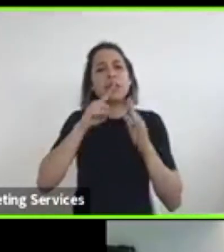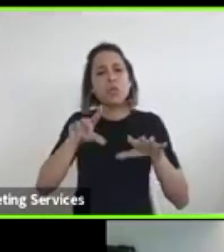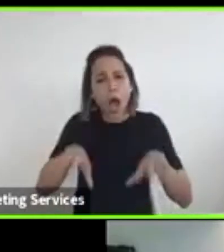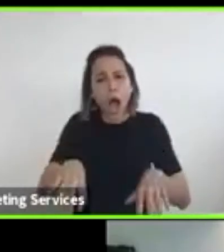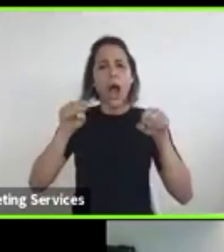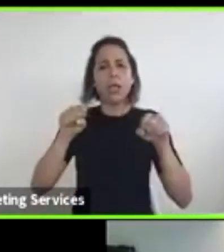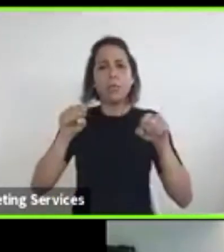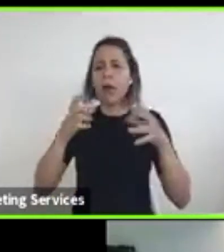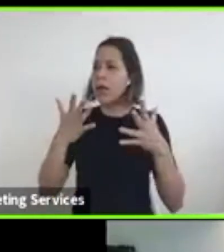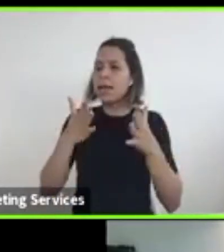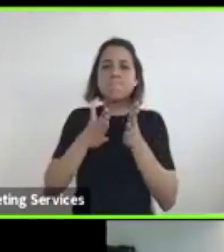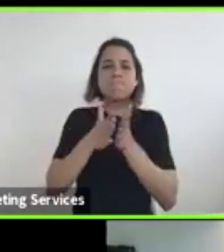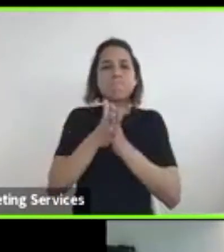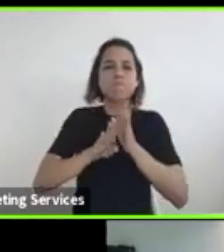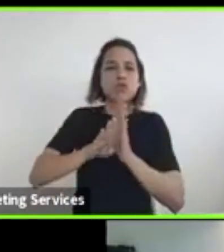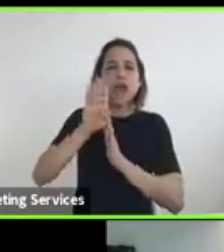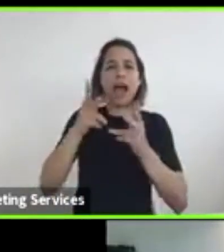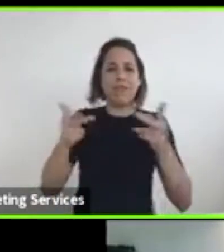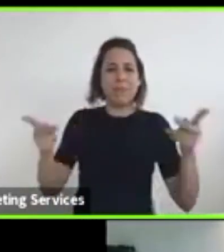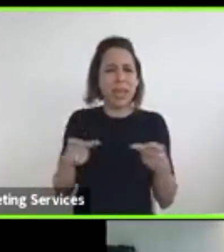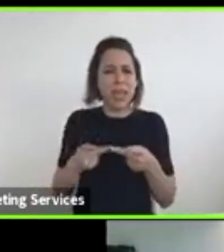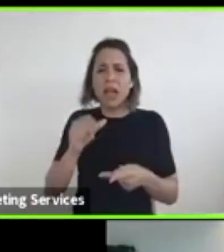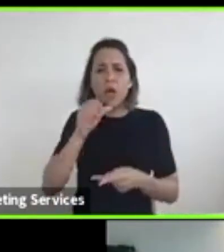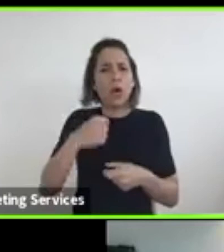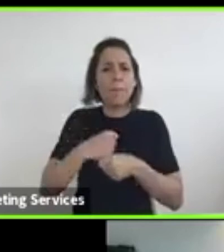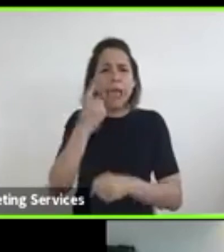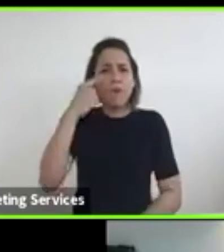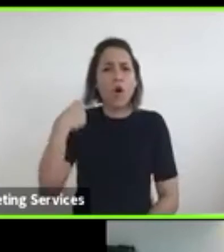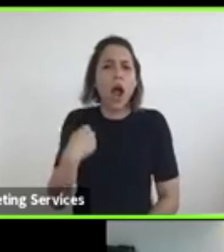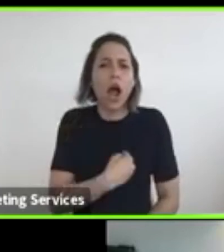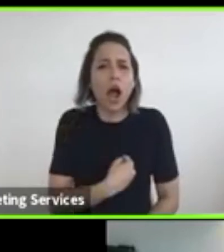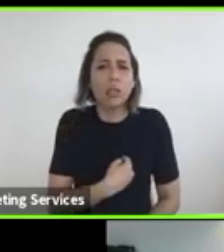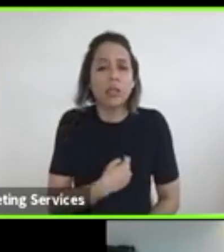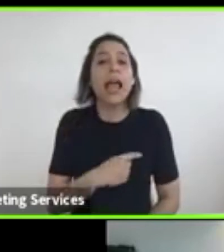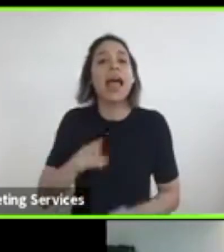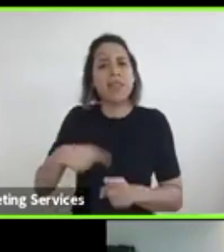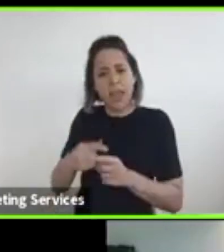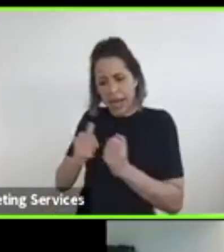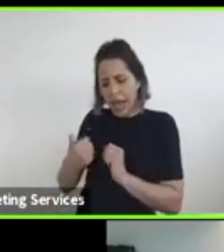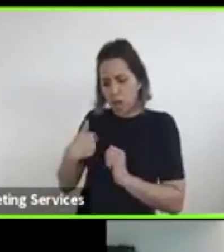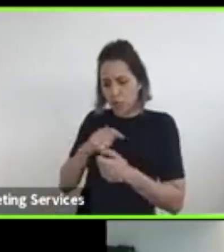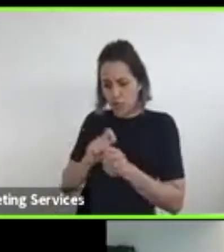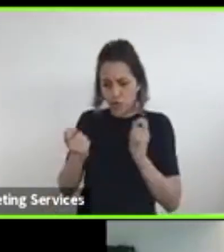AND HOW DO WE, THEN, CHANGE THOSE SPACES OR REMAKE THEM ALTOGETHER? AND I THINK IN MANY WAYS THAT HAS BEEN, THE --